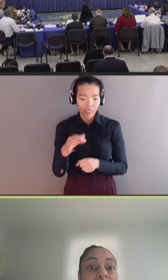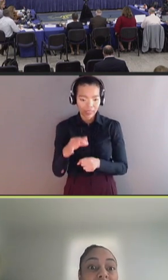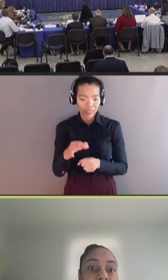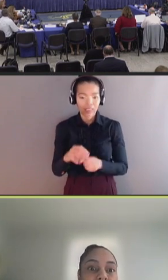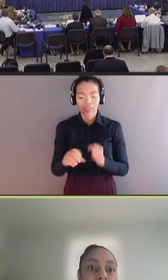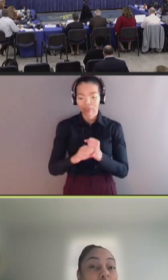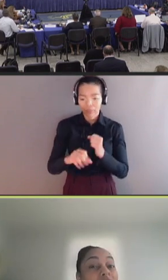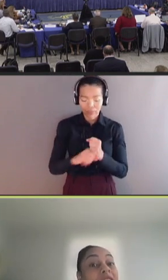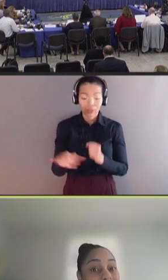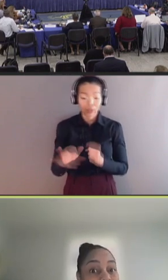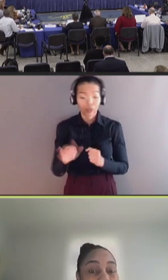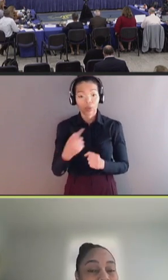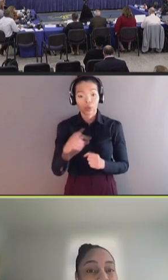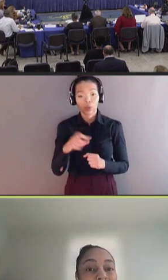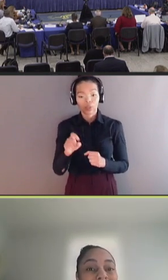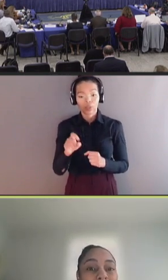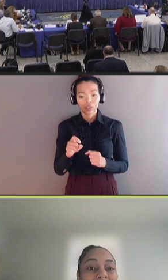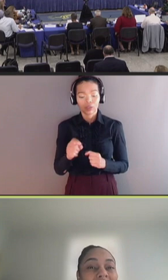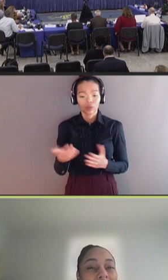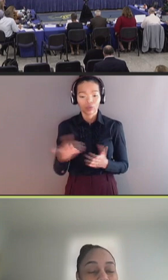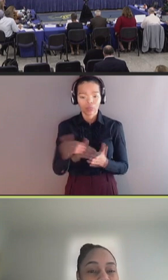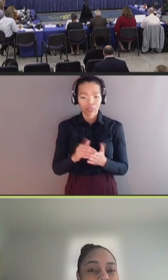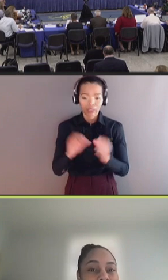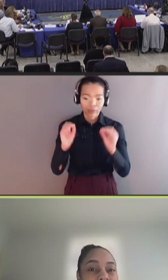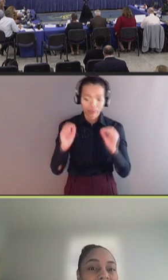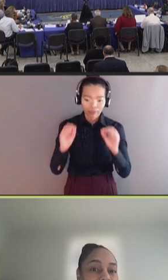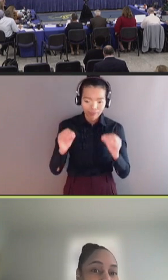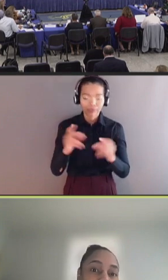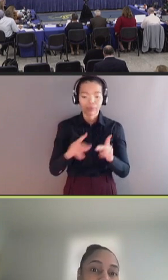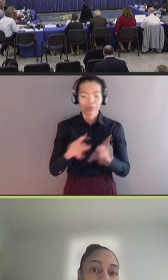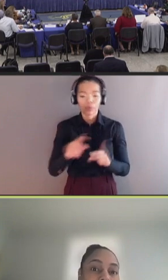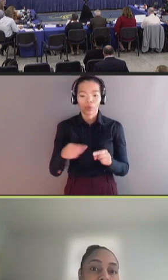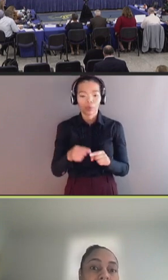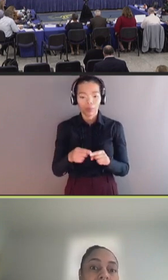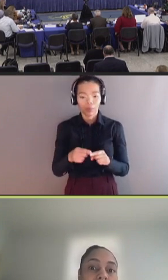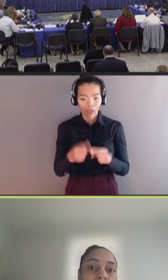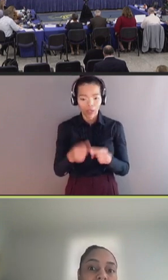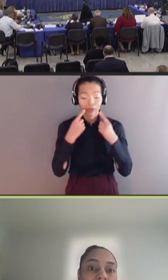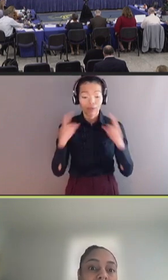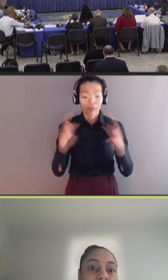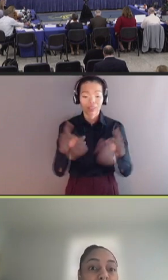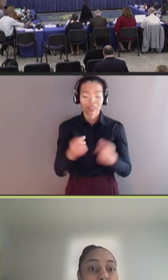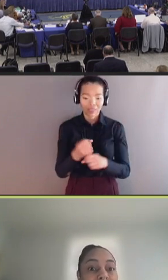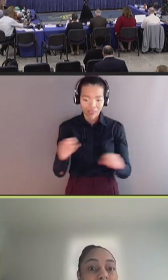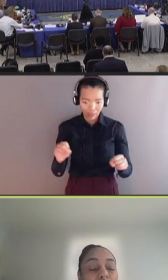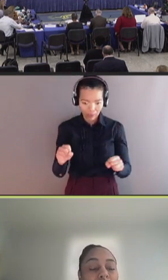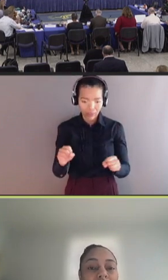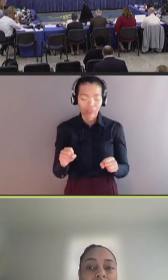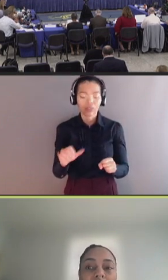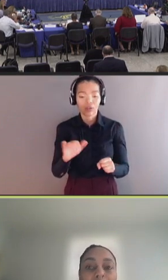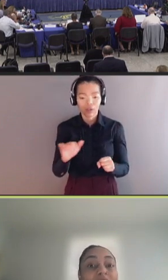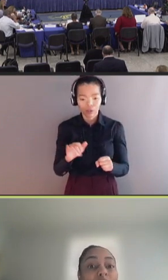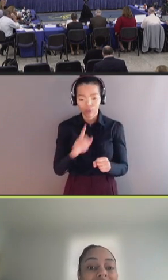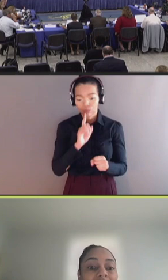we need to reeducate people about the efficacy and safety. And ensure that we're increasing